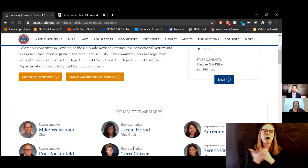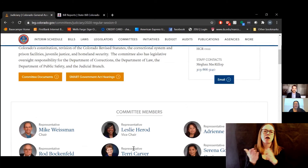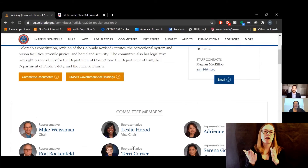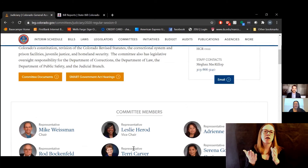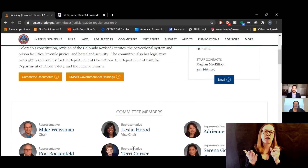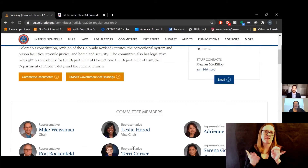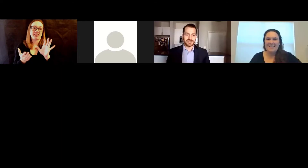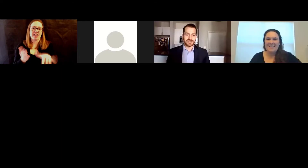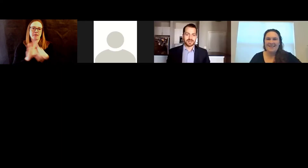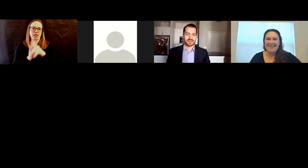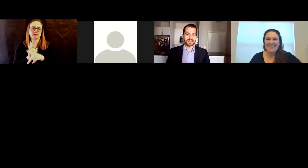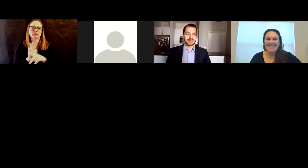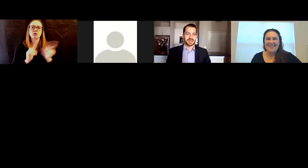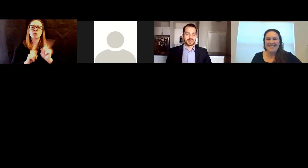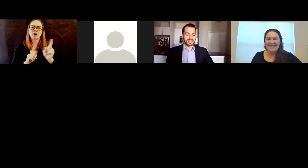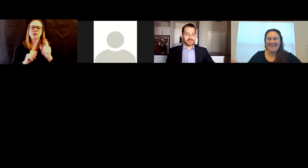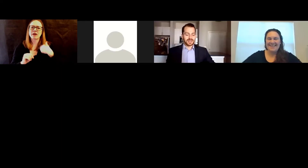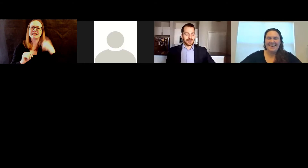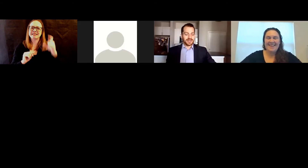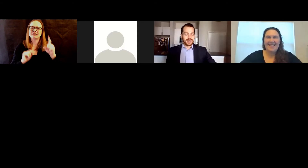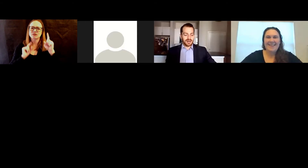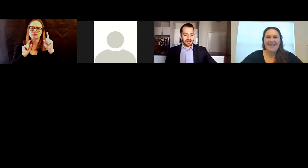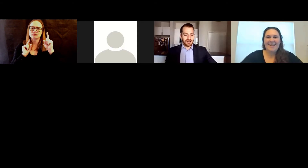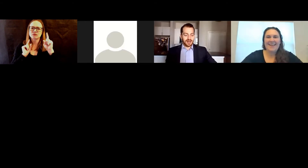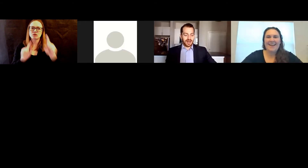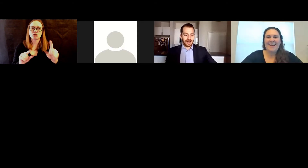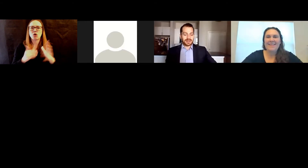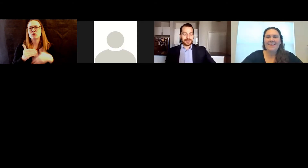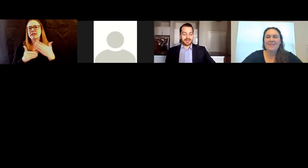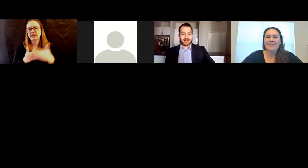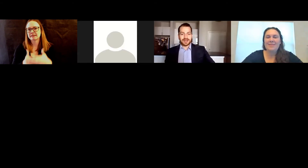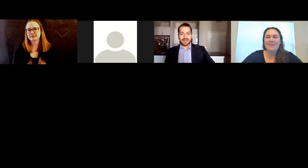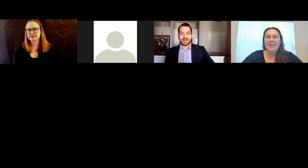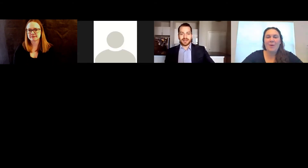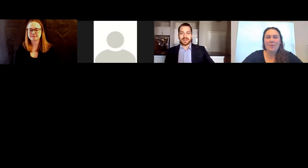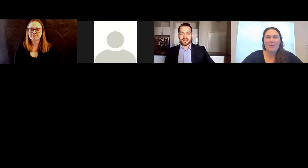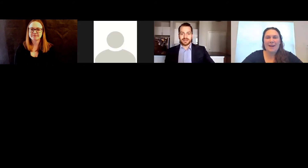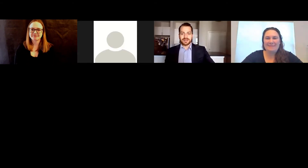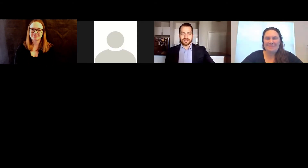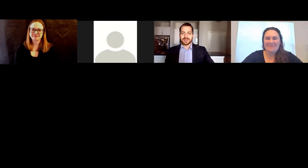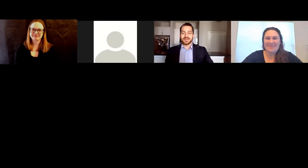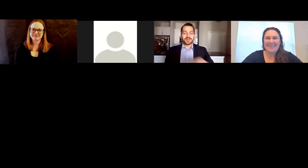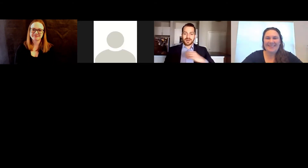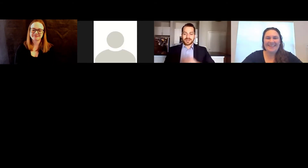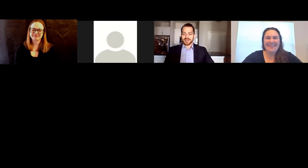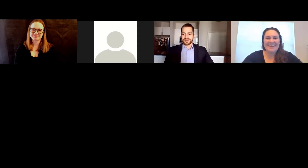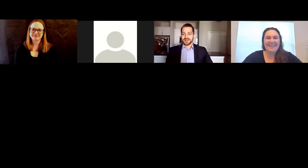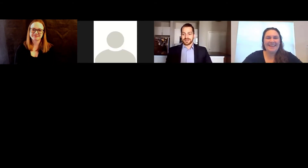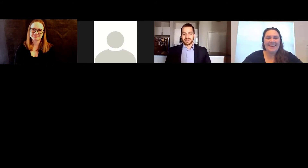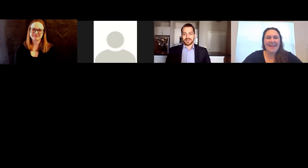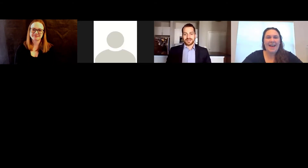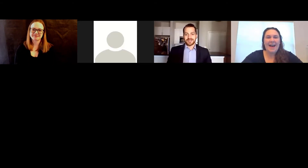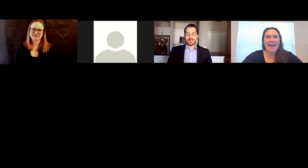I'll stop the share here. I think-- oh, go ahead. No, go ahead, Katie, go ahead.